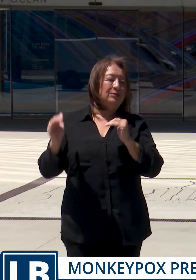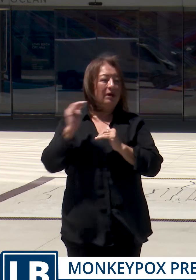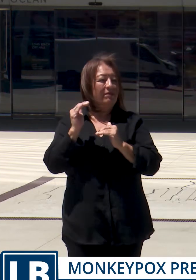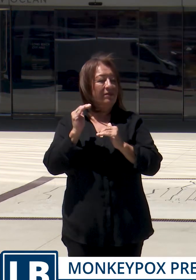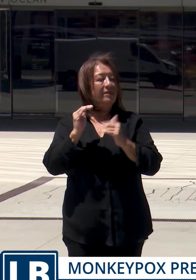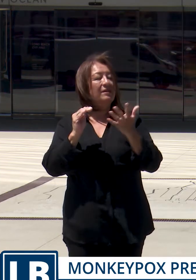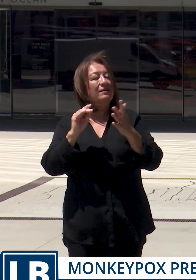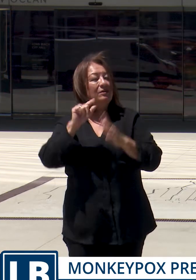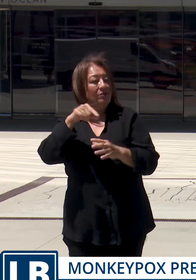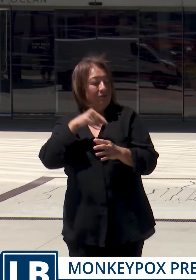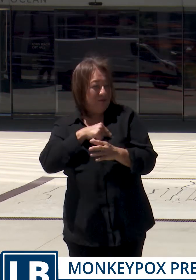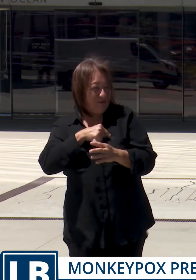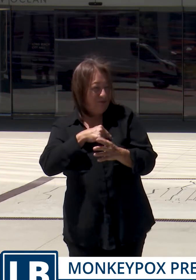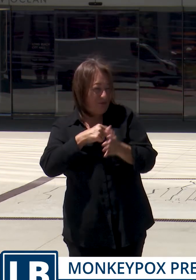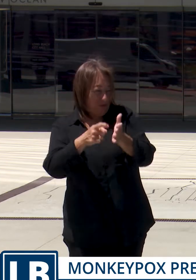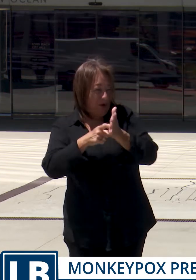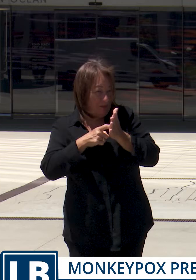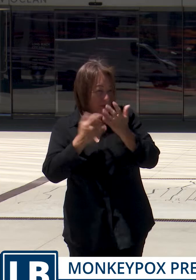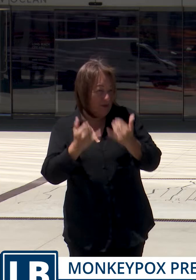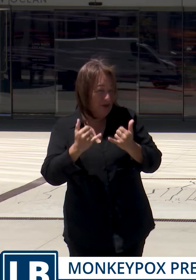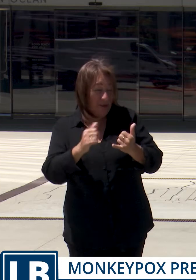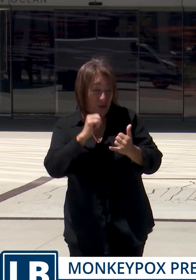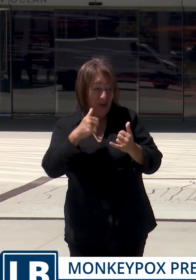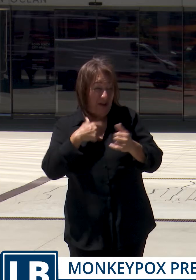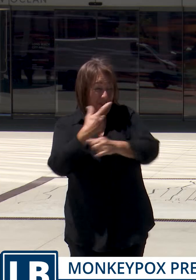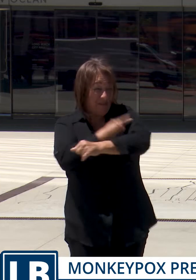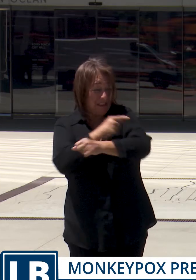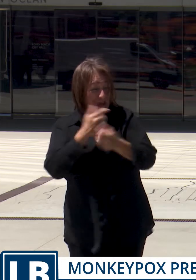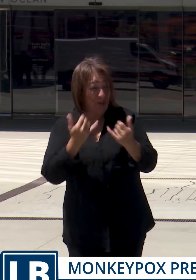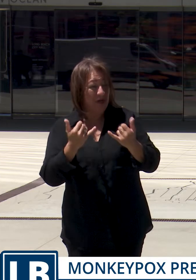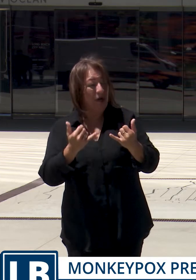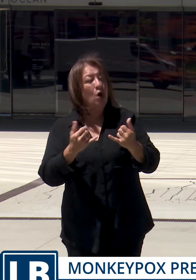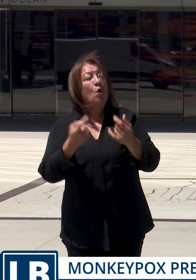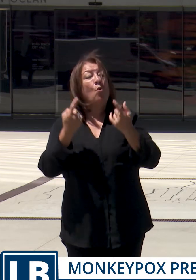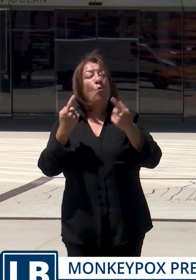don't have enough vaccine for and so one when when the eligibility changes that'll